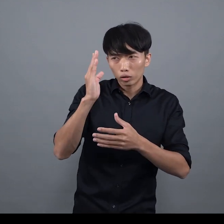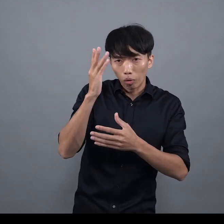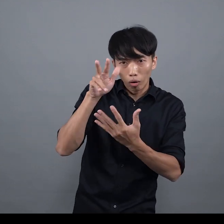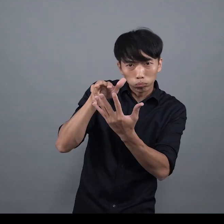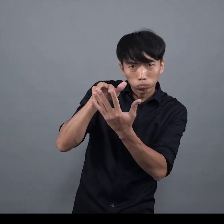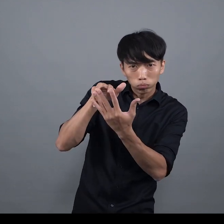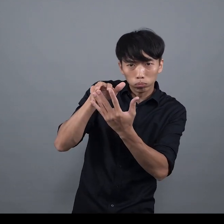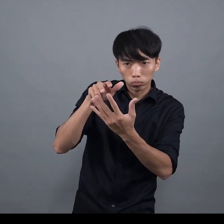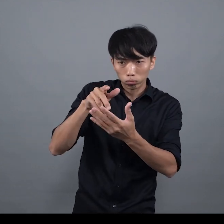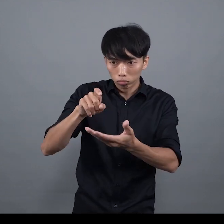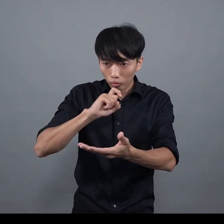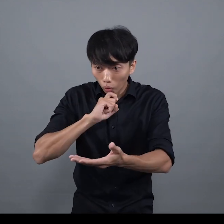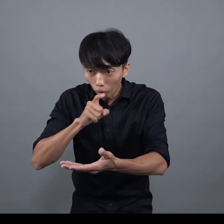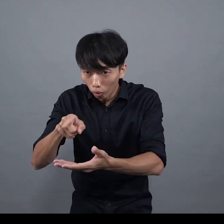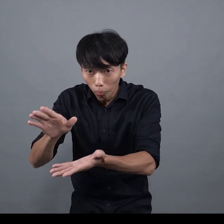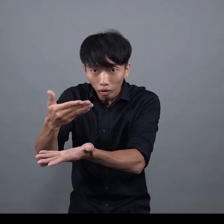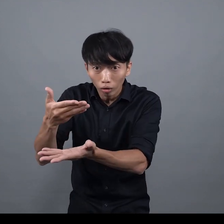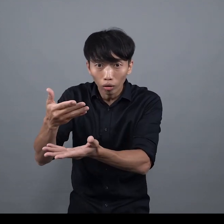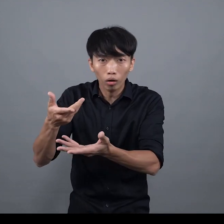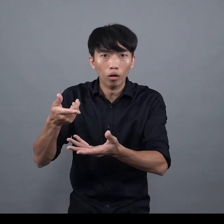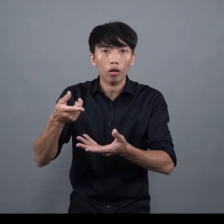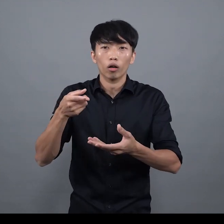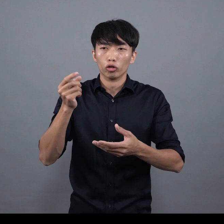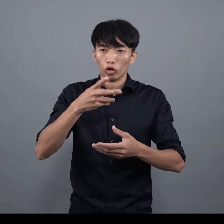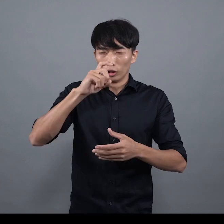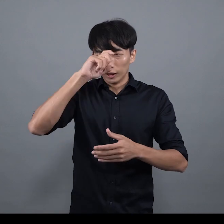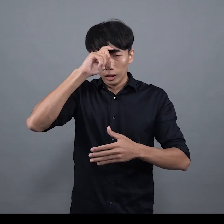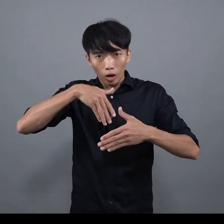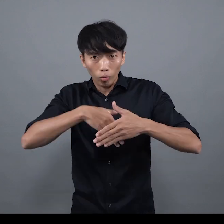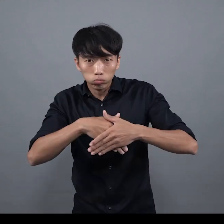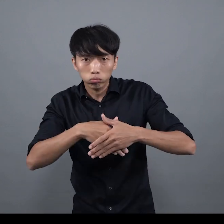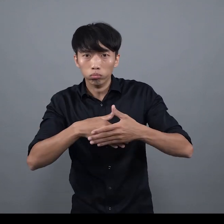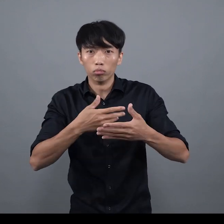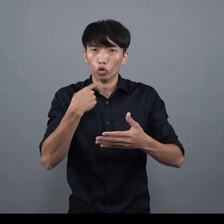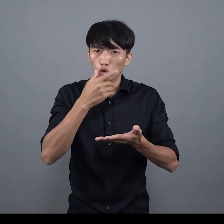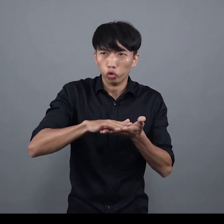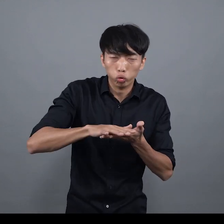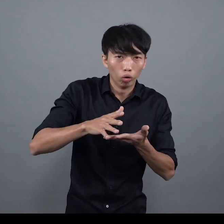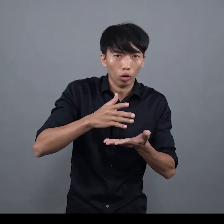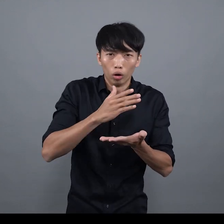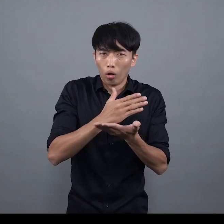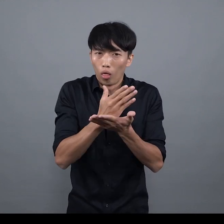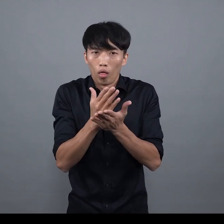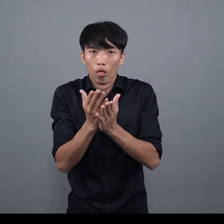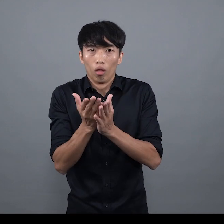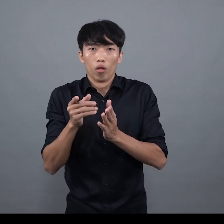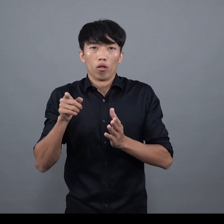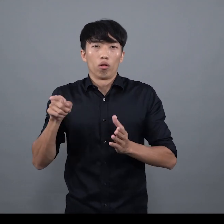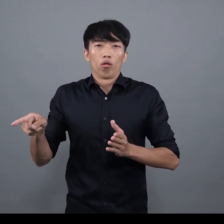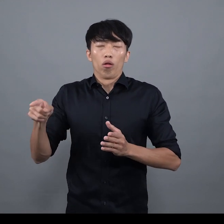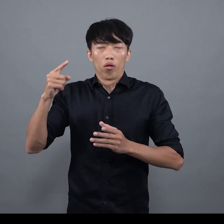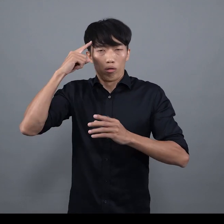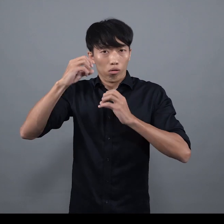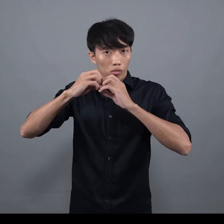objects that had an absence and a presence objects as keepers of memories and tellers of stories He was one of the designers